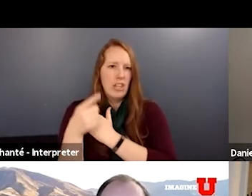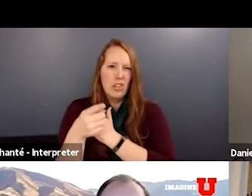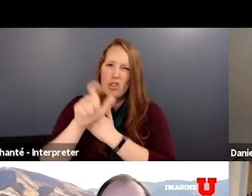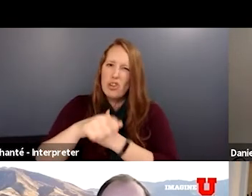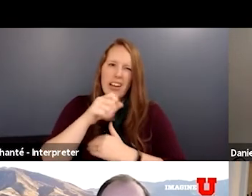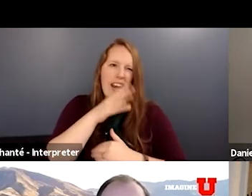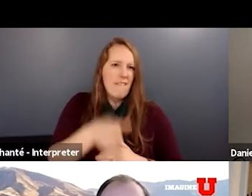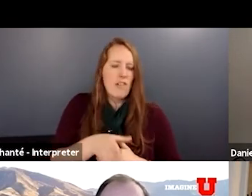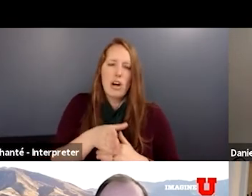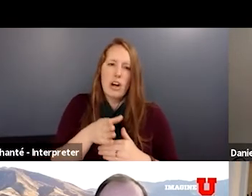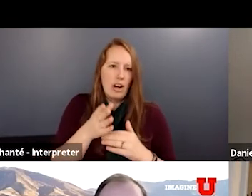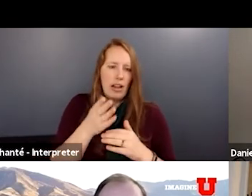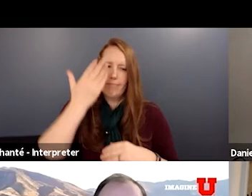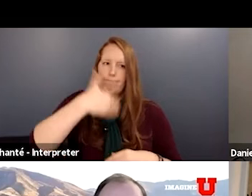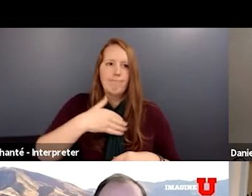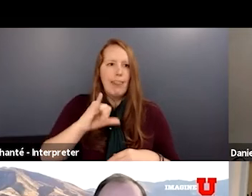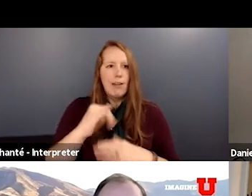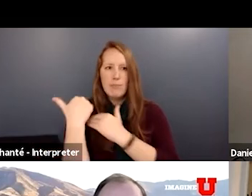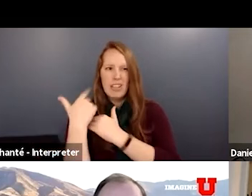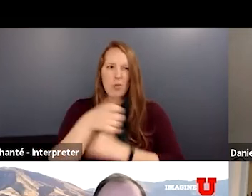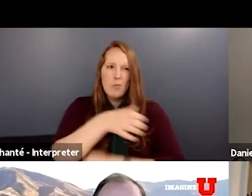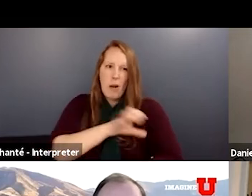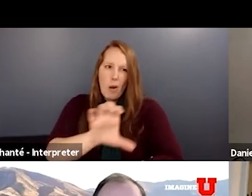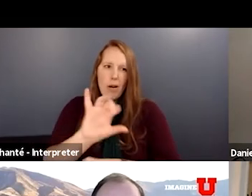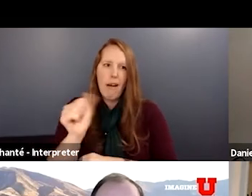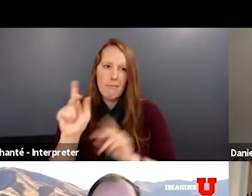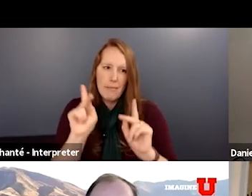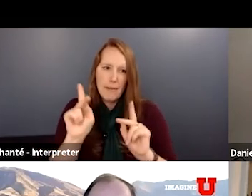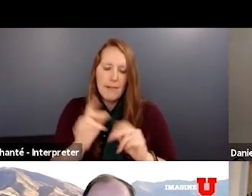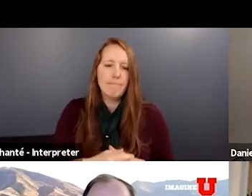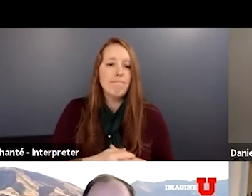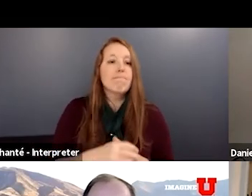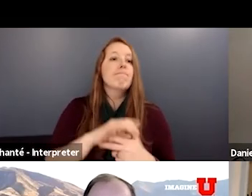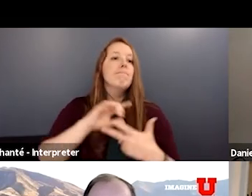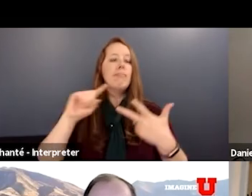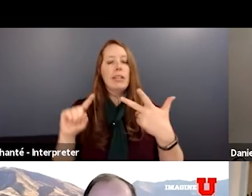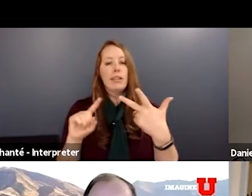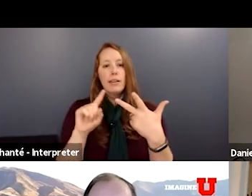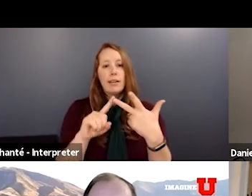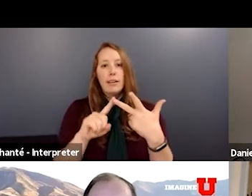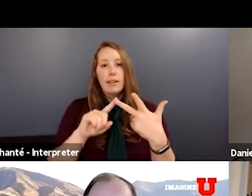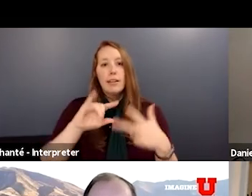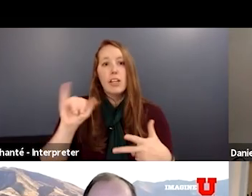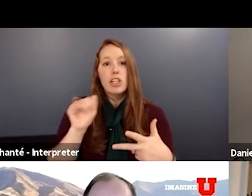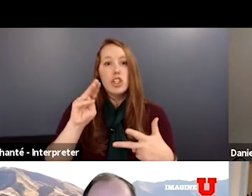Our next panelist is James Johnson. James is a lifelong person with